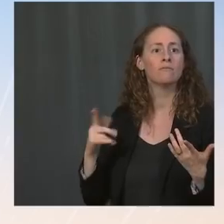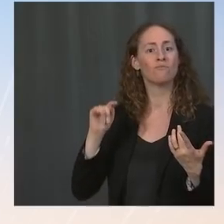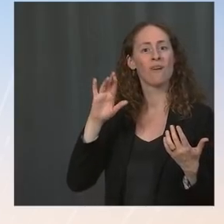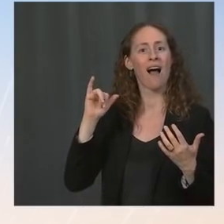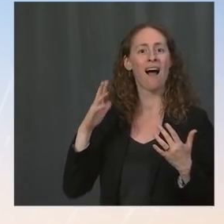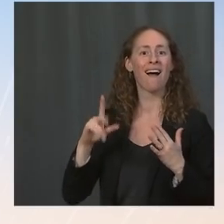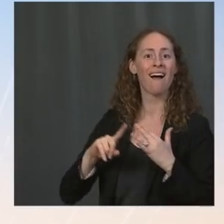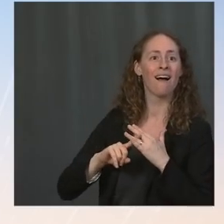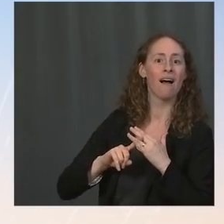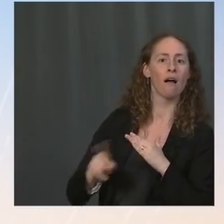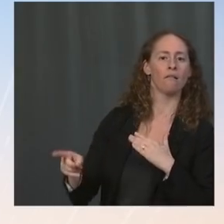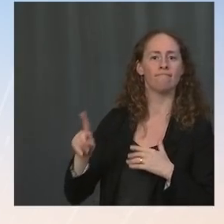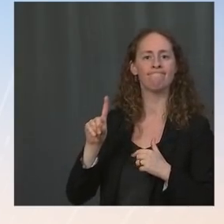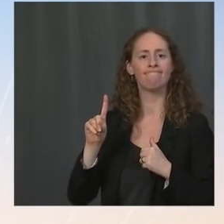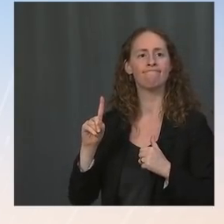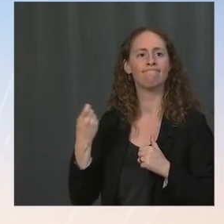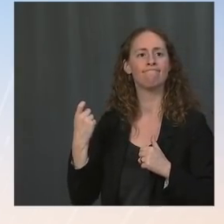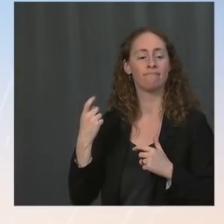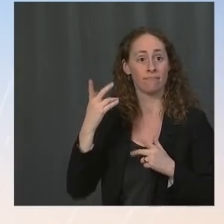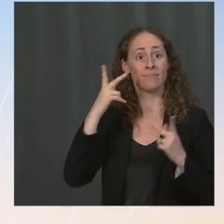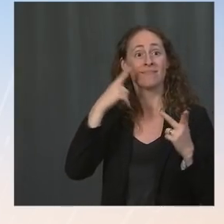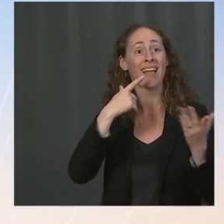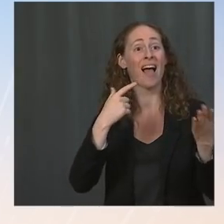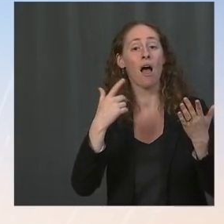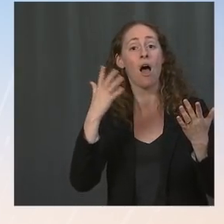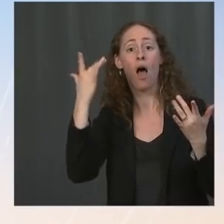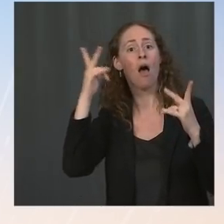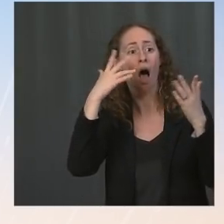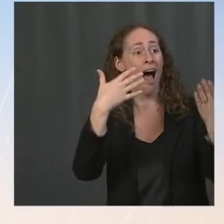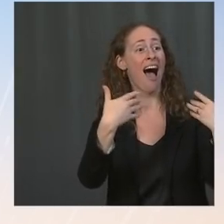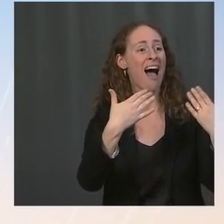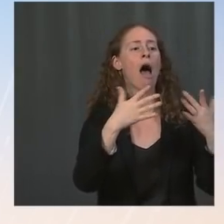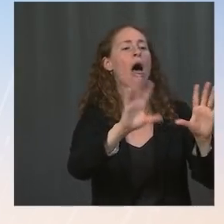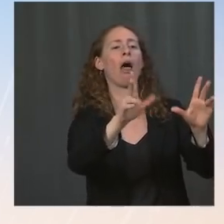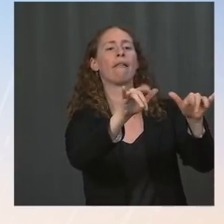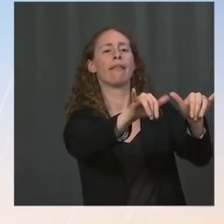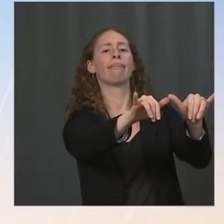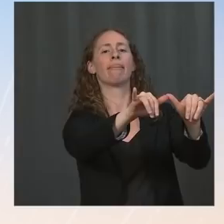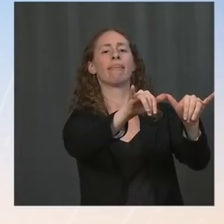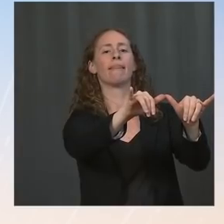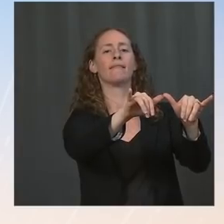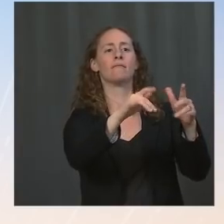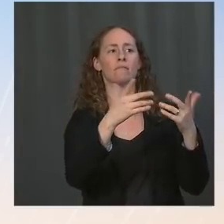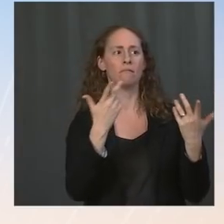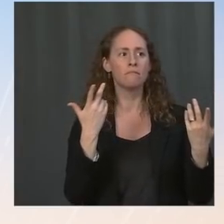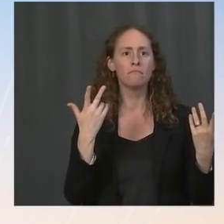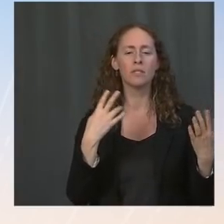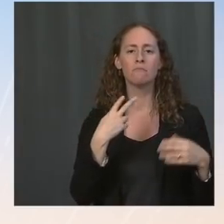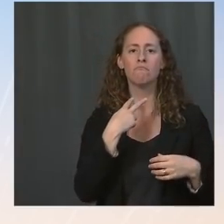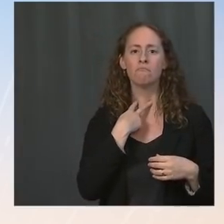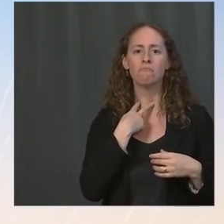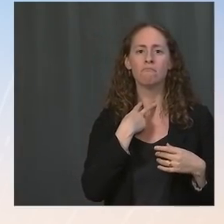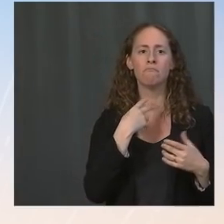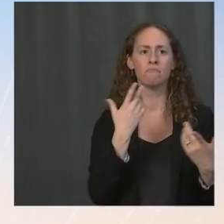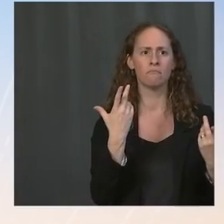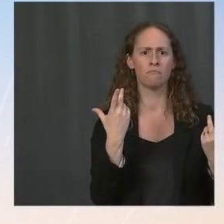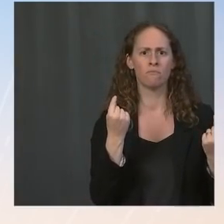and then were told that the evacuation had stopped. And that, separately, the university president